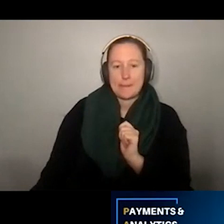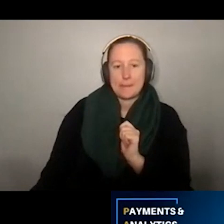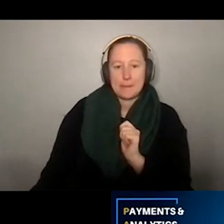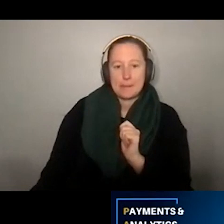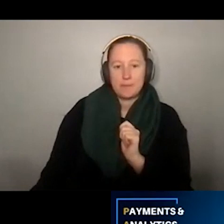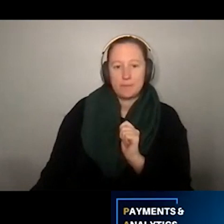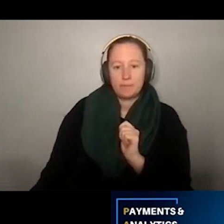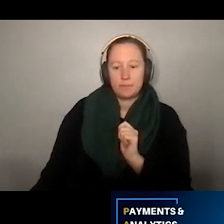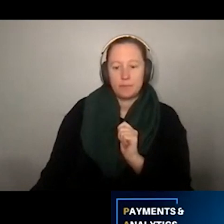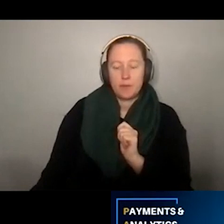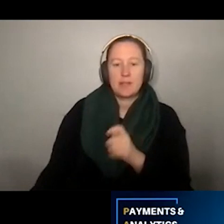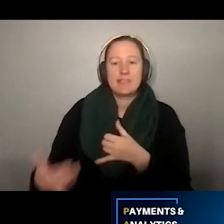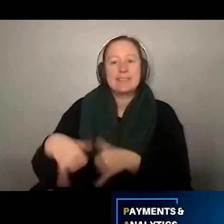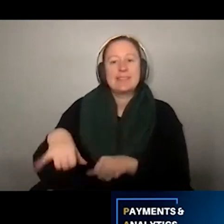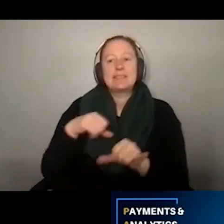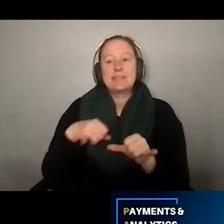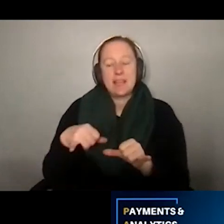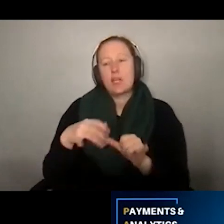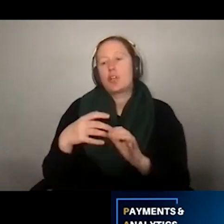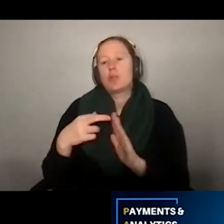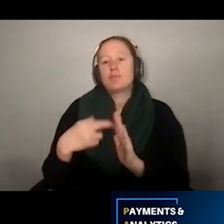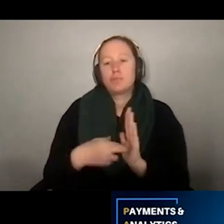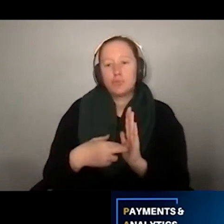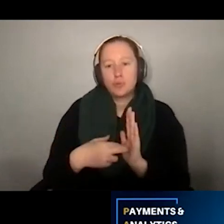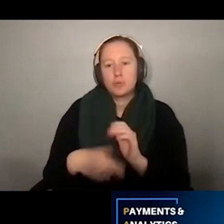uniform guidance and NSF implementation of uniform guidance,